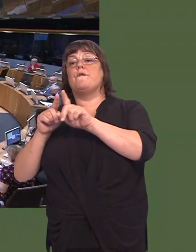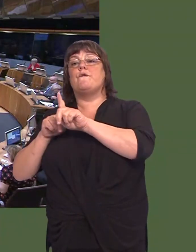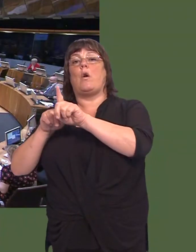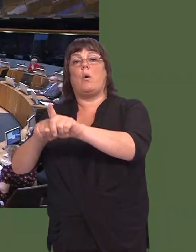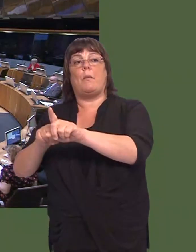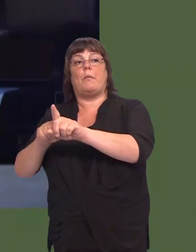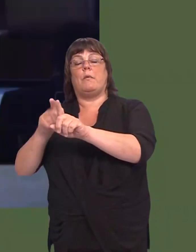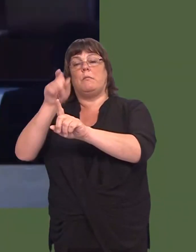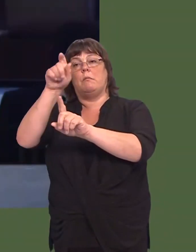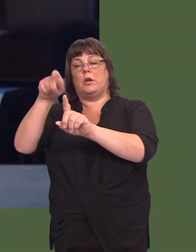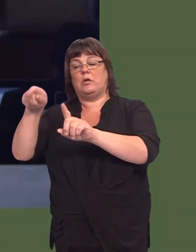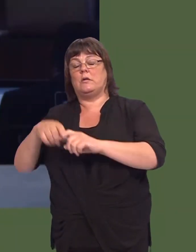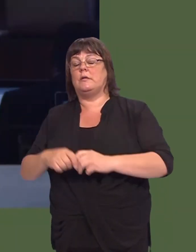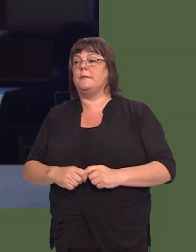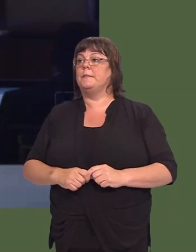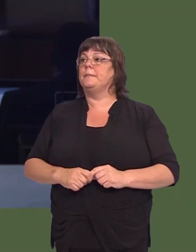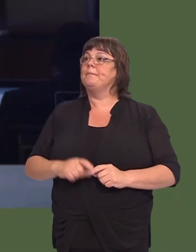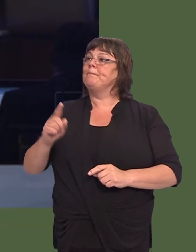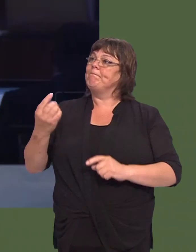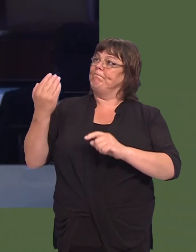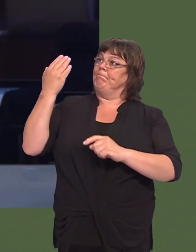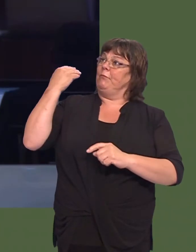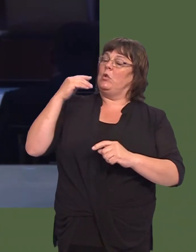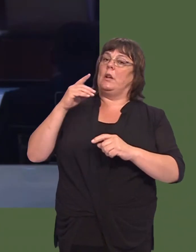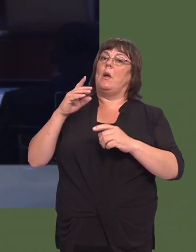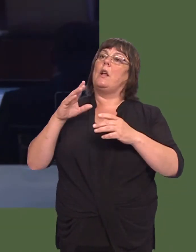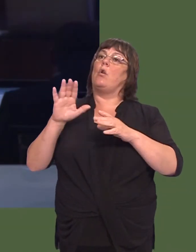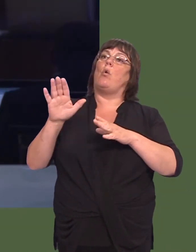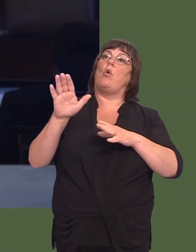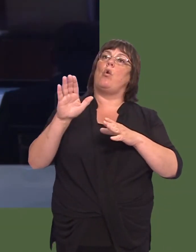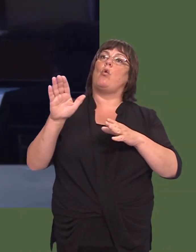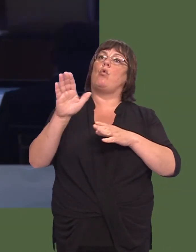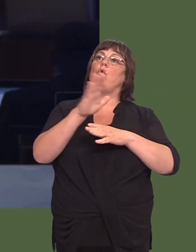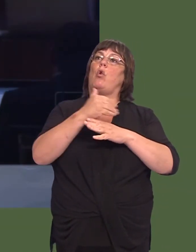Now, in the most recent cross-party group meeting on sight, we discussed data that show